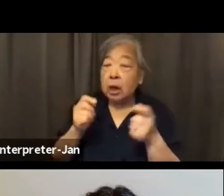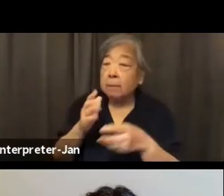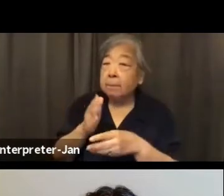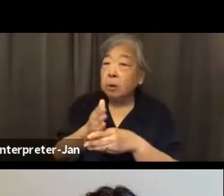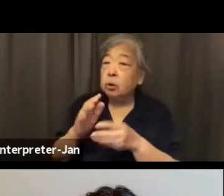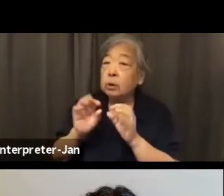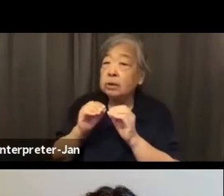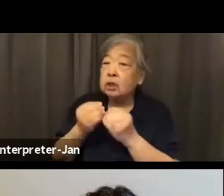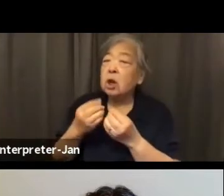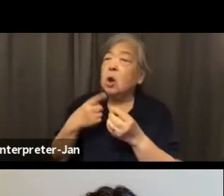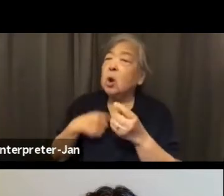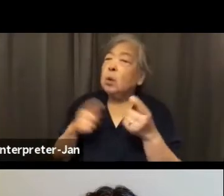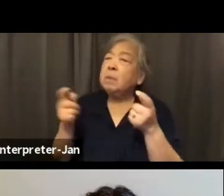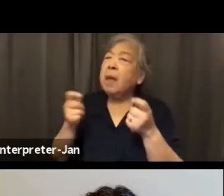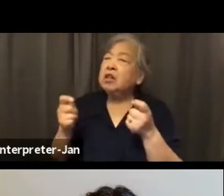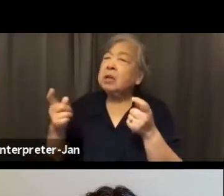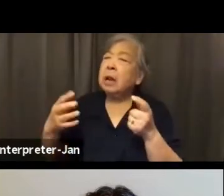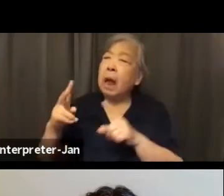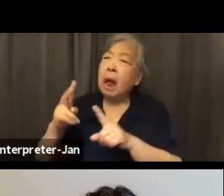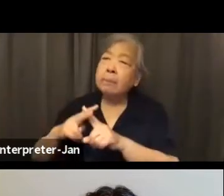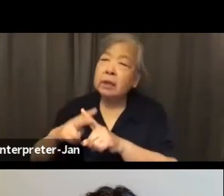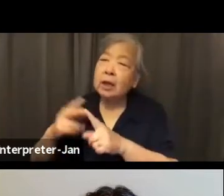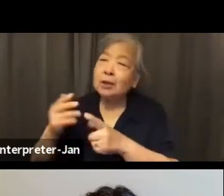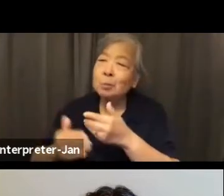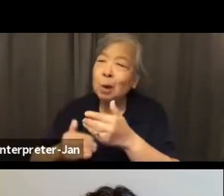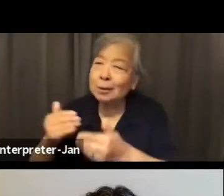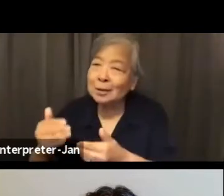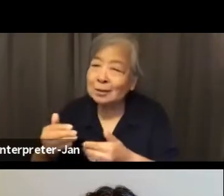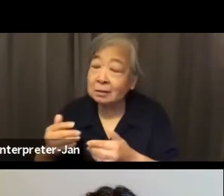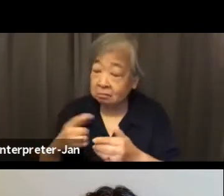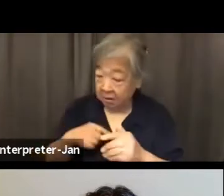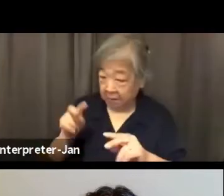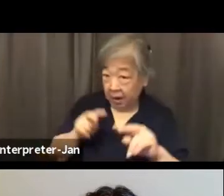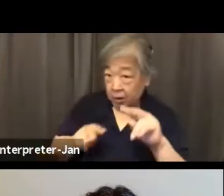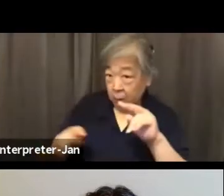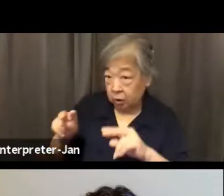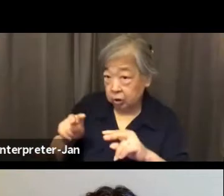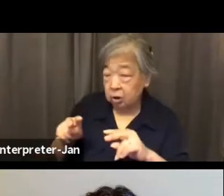process, monitoring and evaluation, and alumni activities.